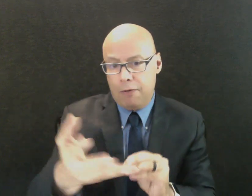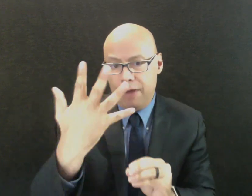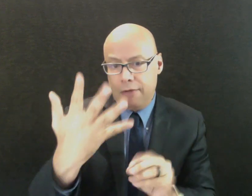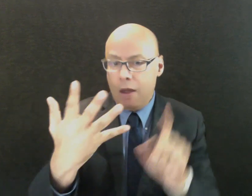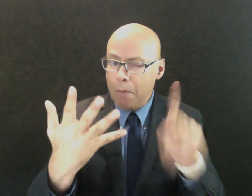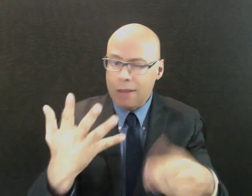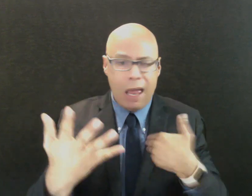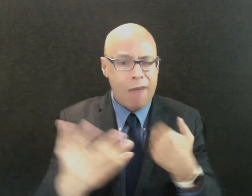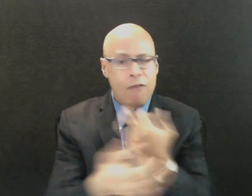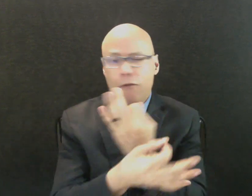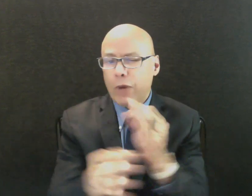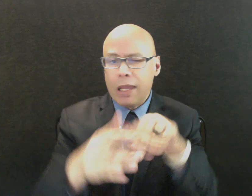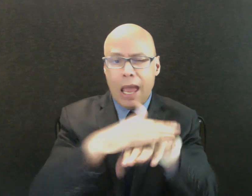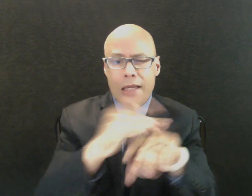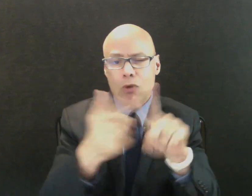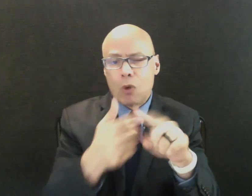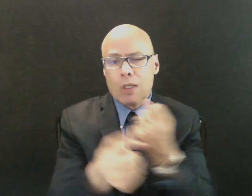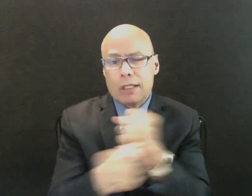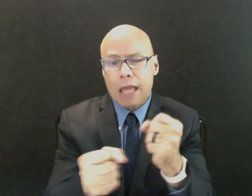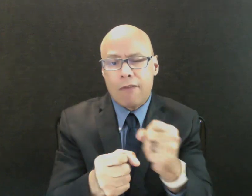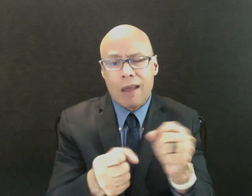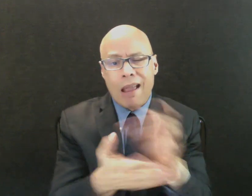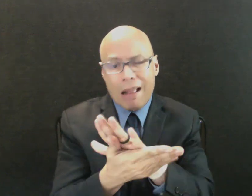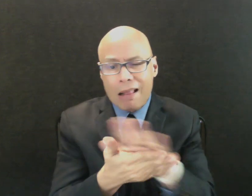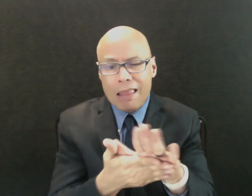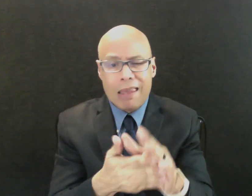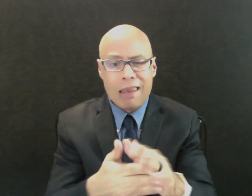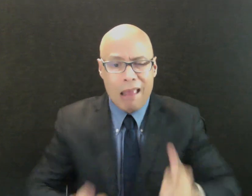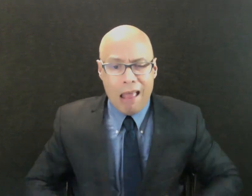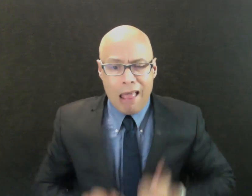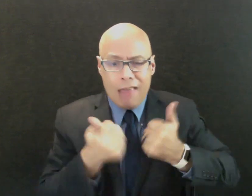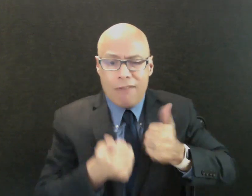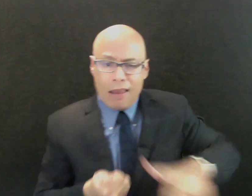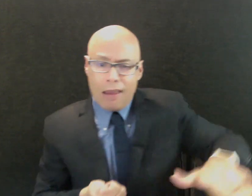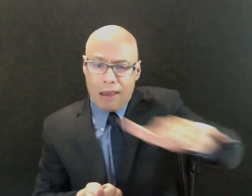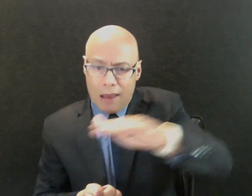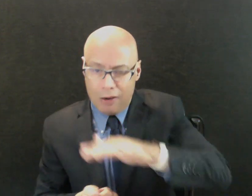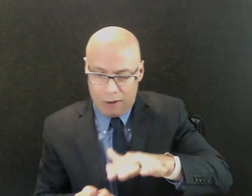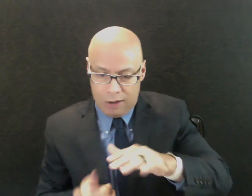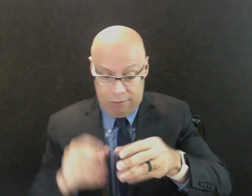a clean and safe living environment 6. It (the child) will